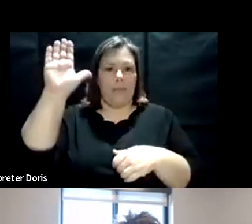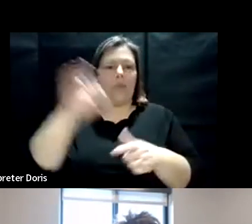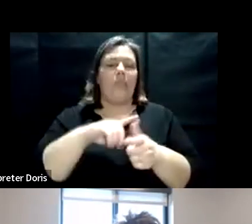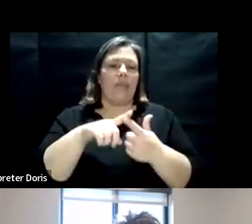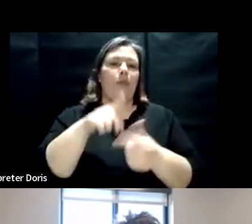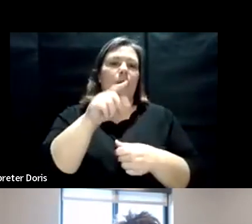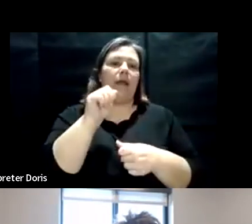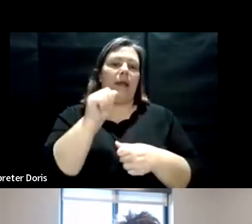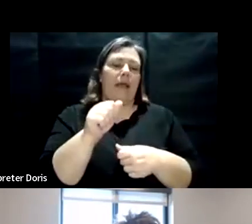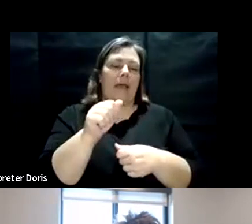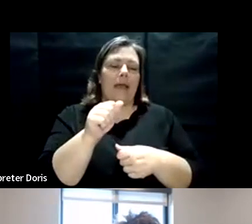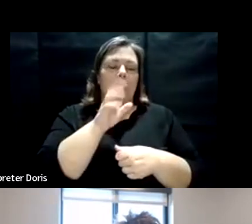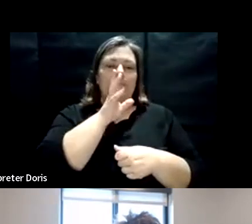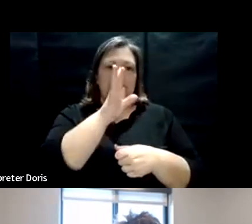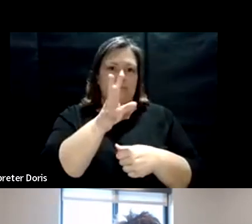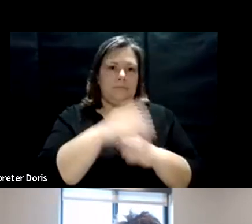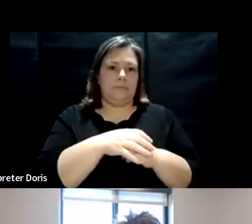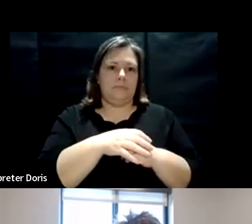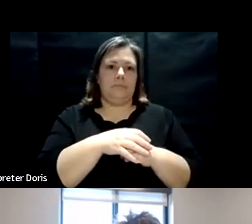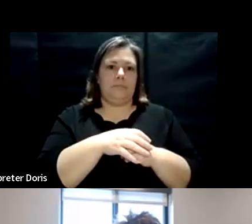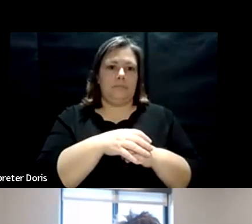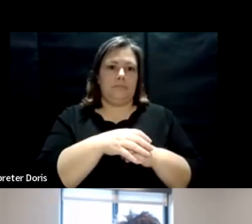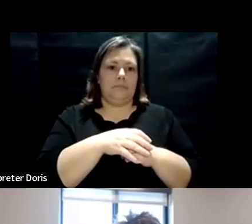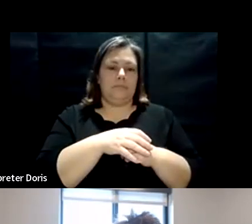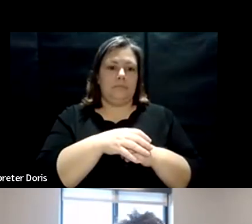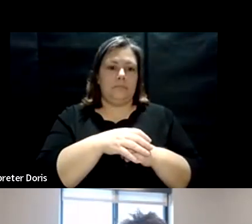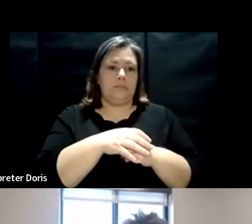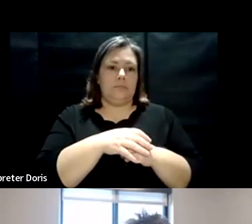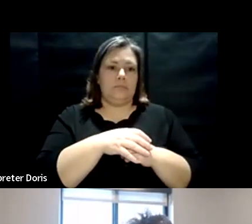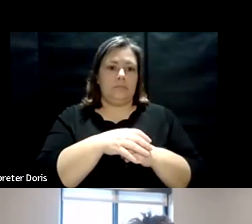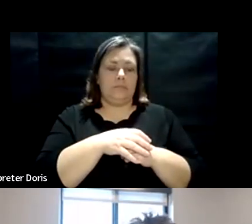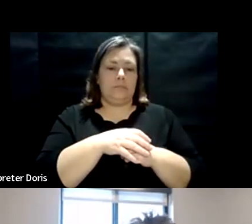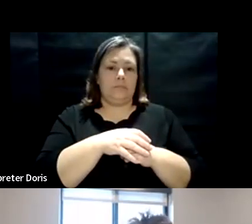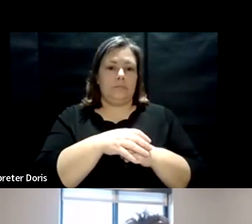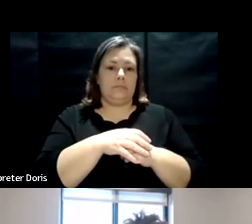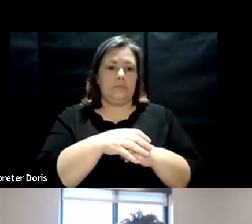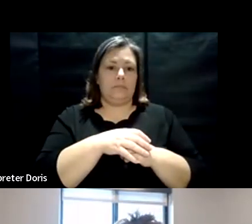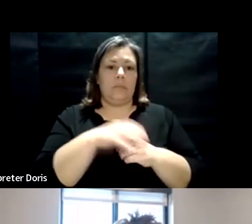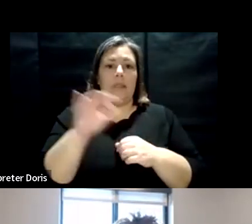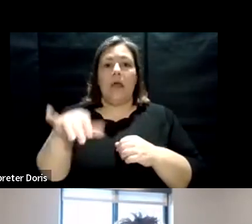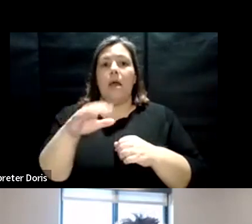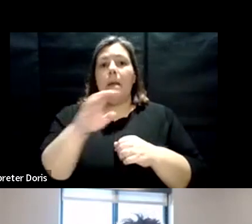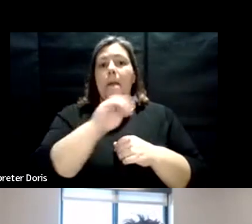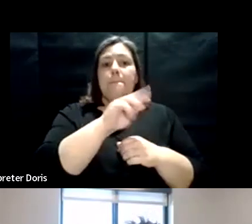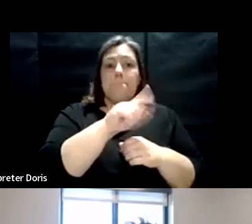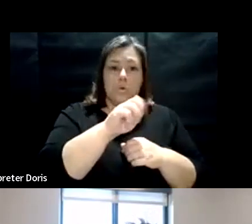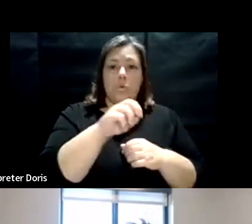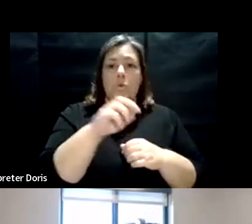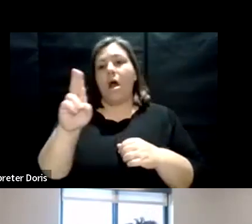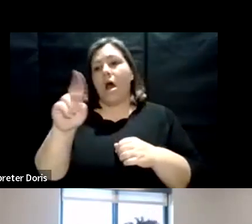For those that are on the phone today that would like to jump into the conversation, or use key strokes we ask you put star 9 or Alt Y on key pad to raise your hand. We ask that you press Star 9 or Alt Y on your keypad to raise your hand will then let you know you can unmute, and you can select the unmute option a. We will let you know you can unmute and with Alt A. If you're using keystrokes, and that mute and unmute bar is also a button.